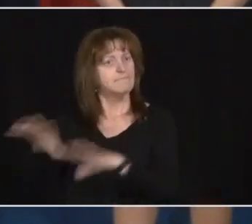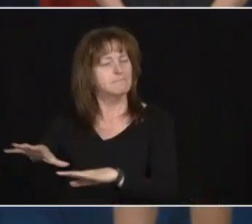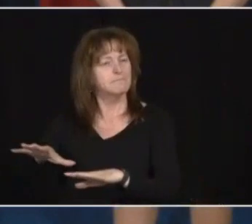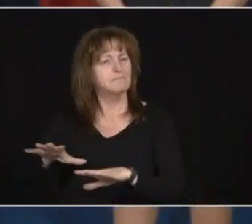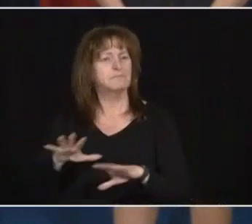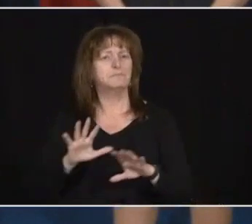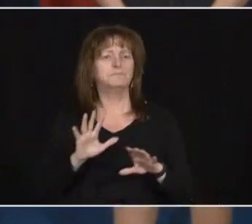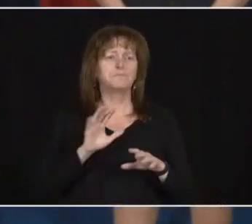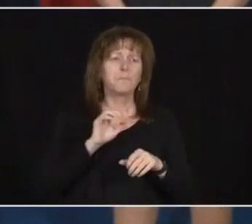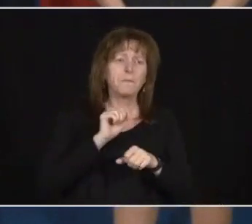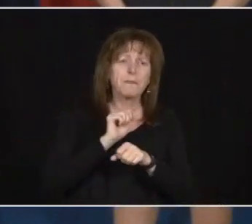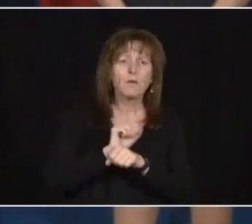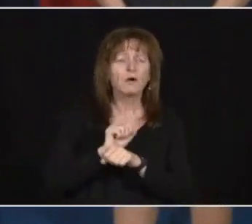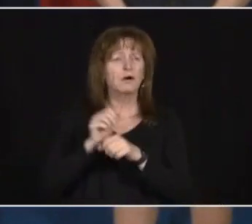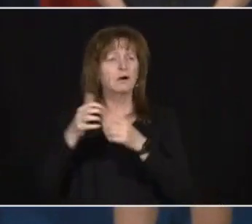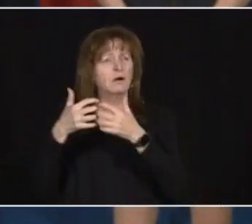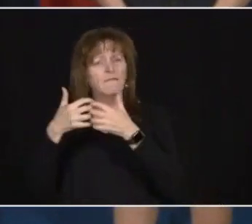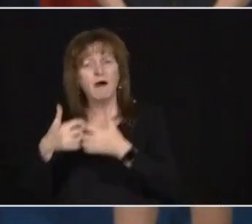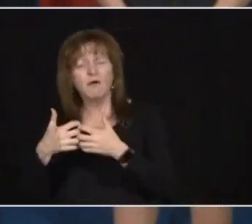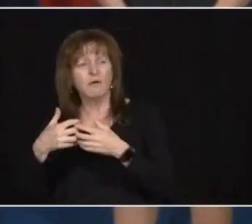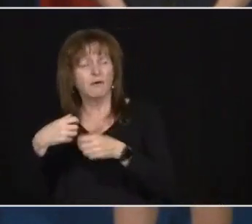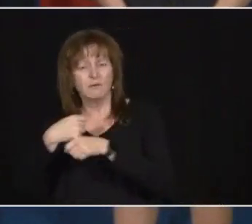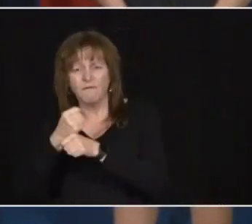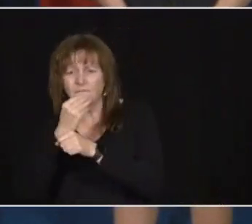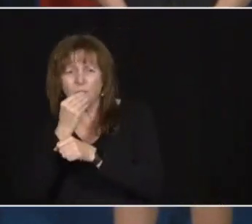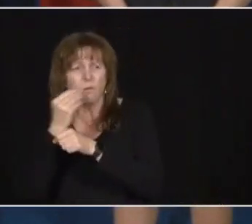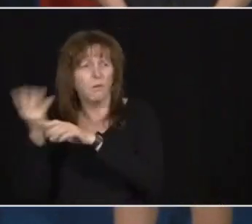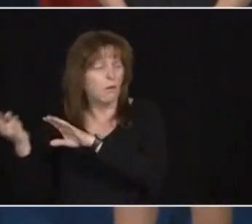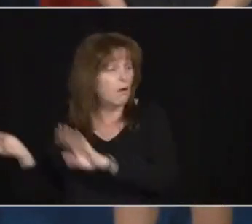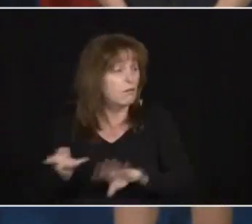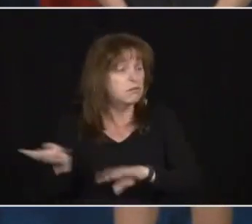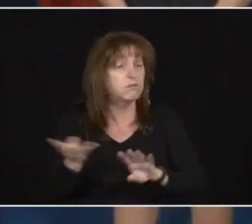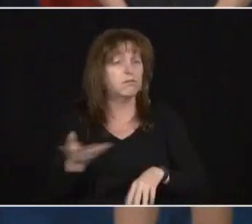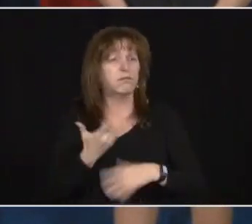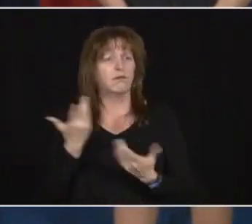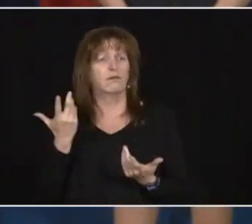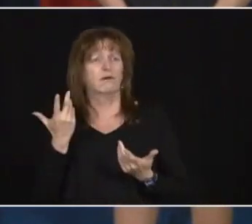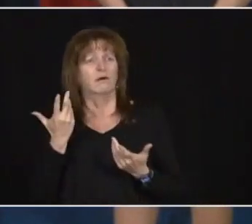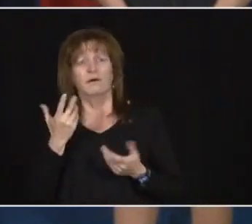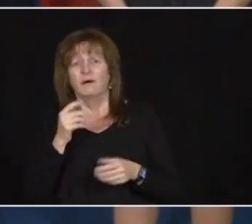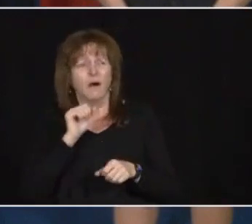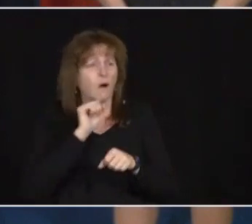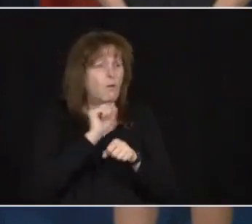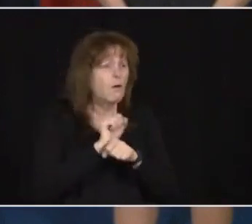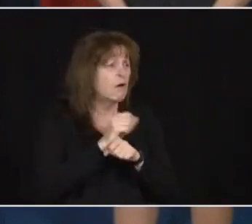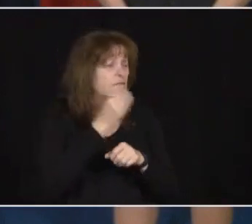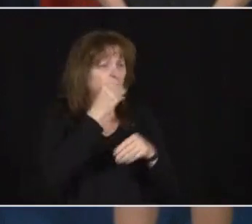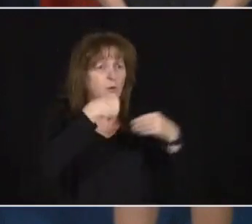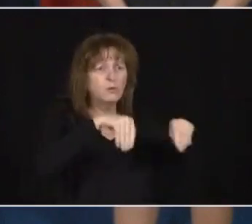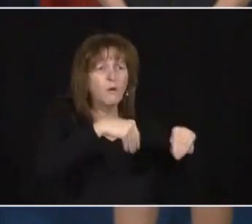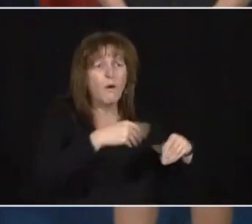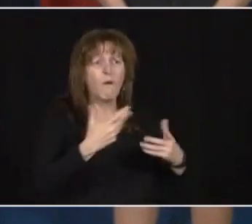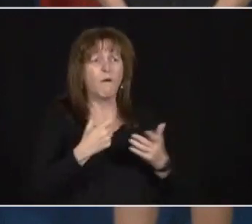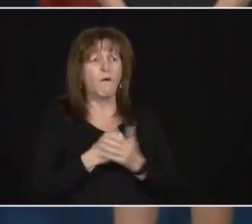right across the board, in retail, grocery clerks, that stand there day in and day